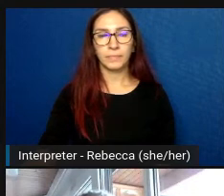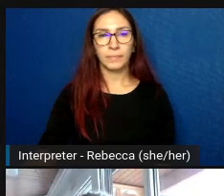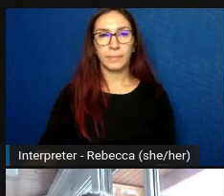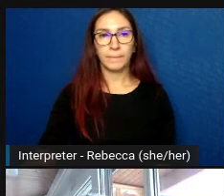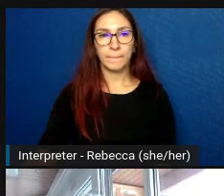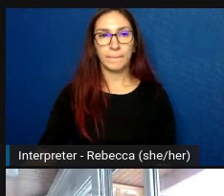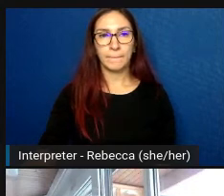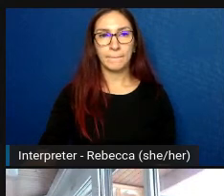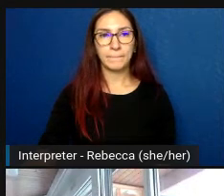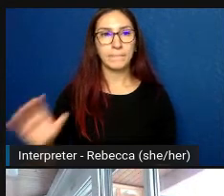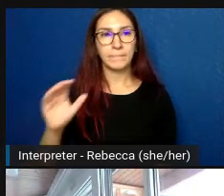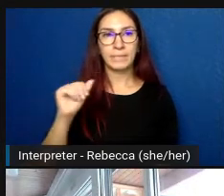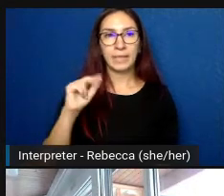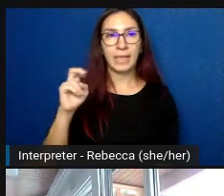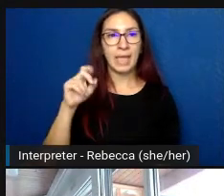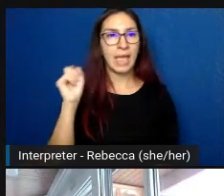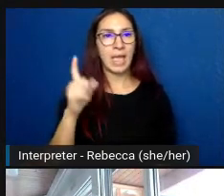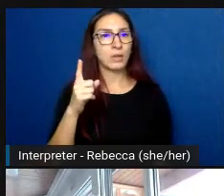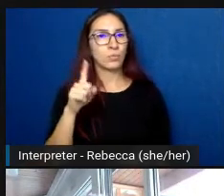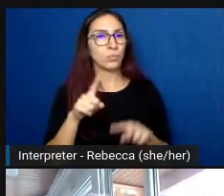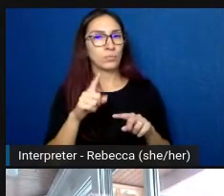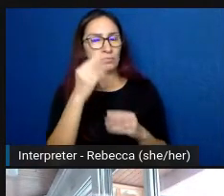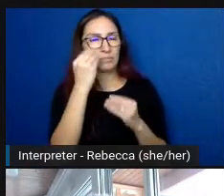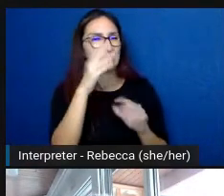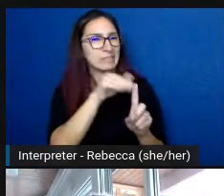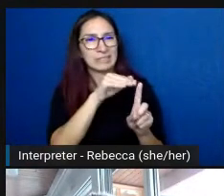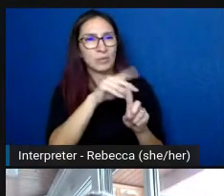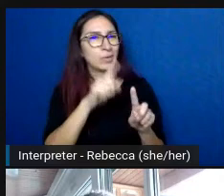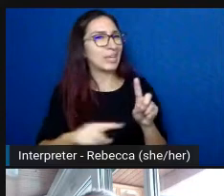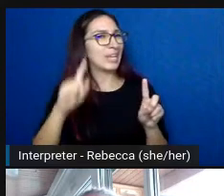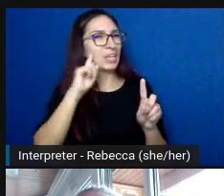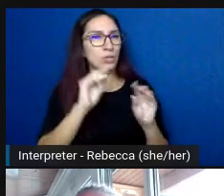Anne, we can't hear you that well. We hear some cracking.